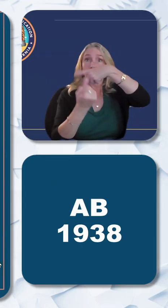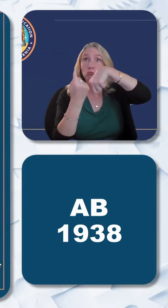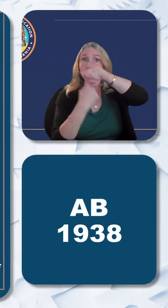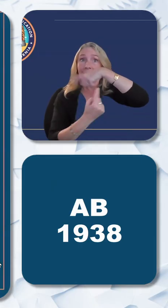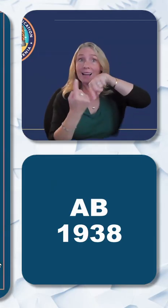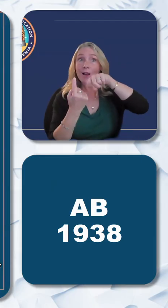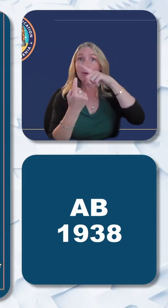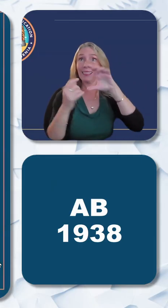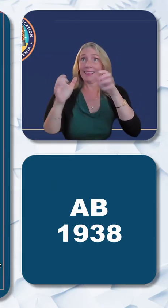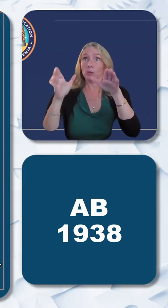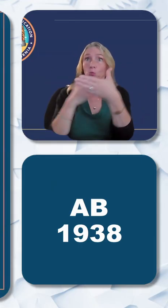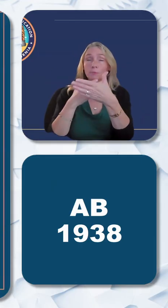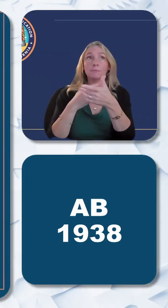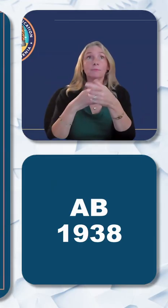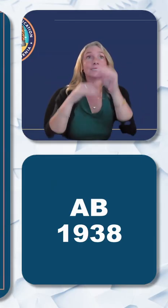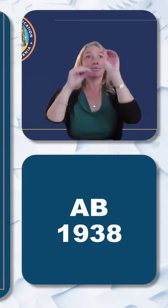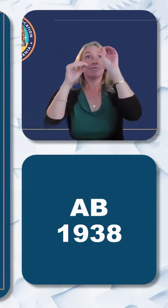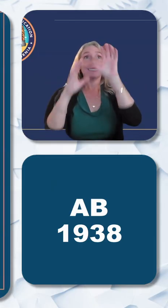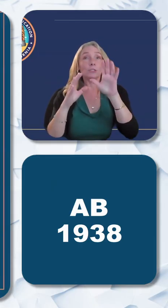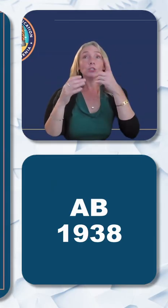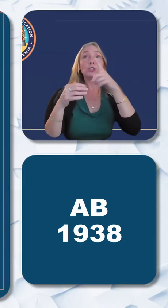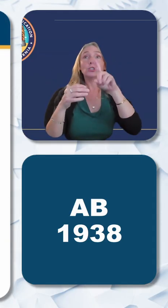do they have access to the communication environment?